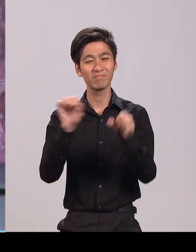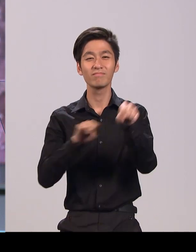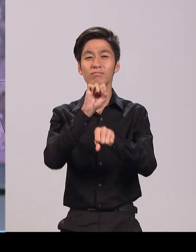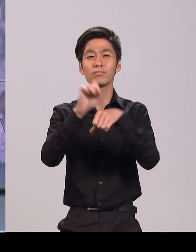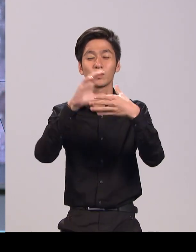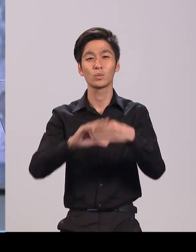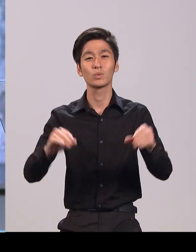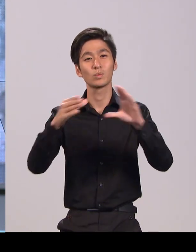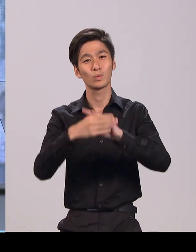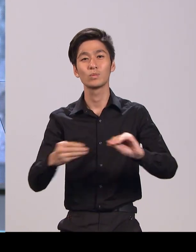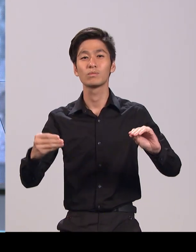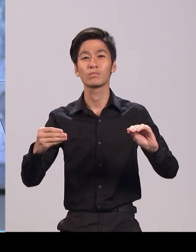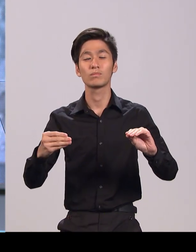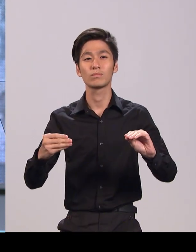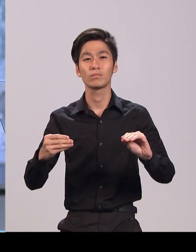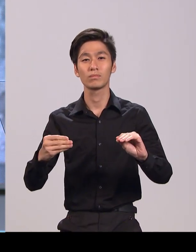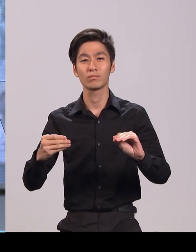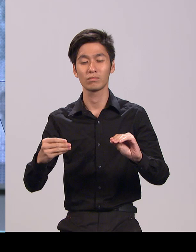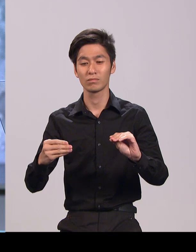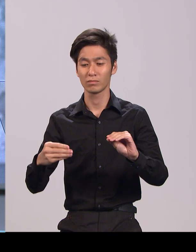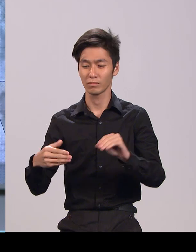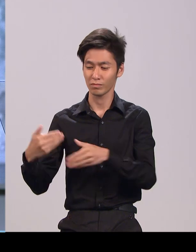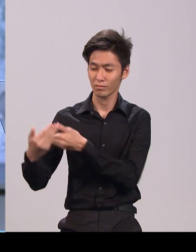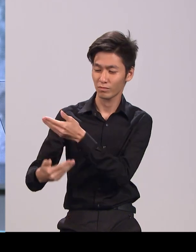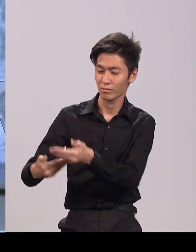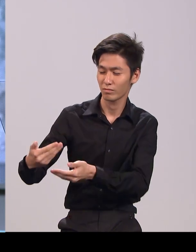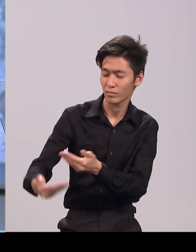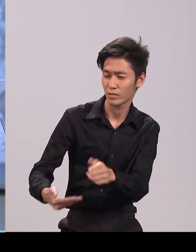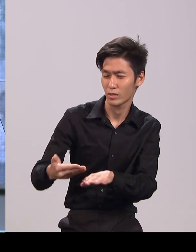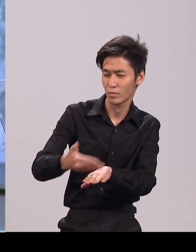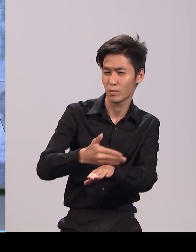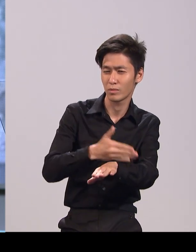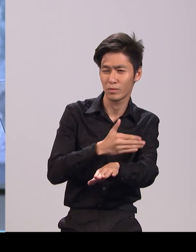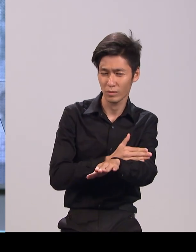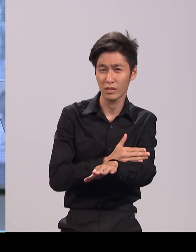Every generation doing better than the one before, looking ahead, acting now.